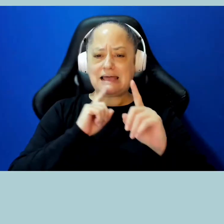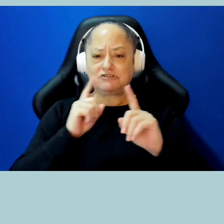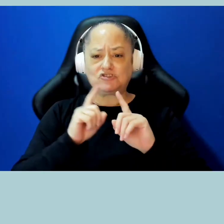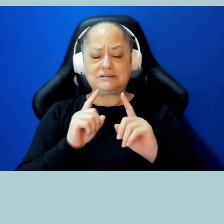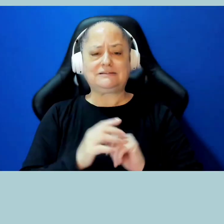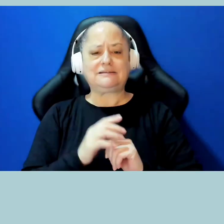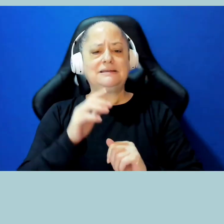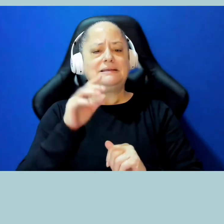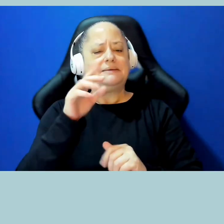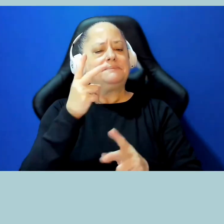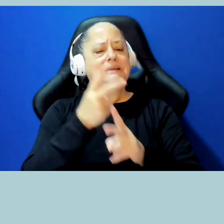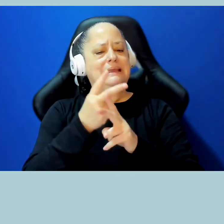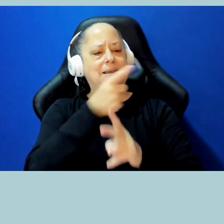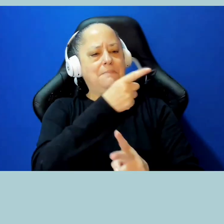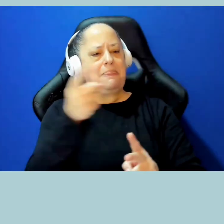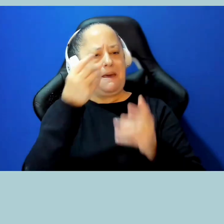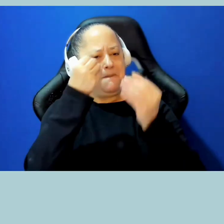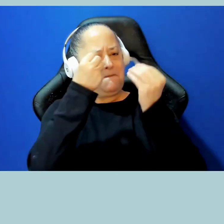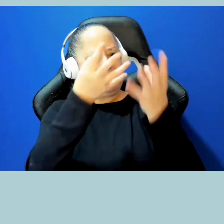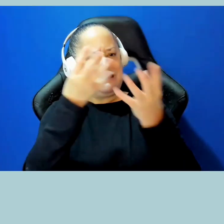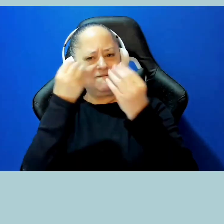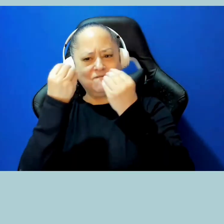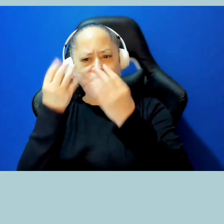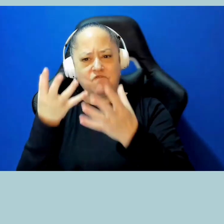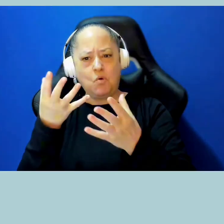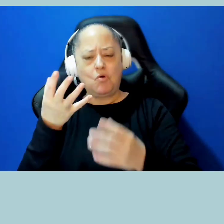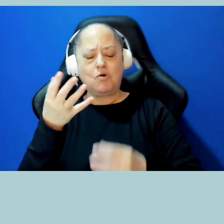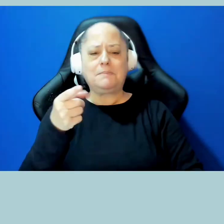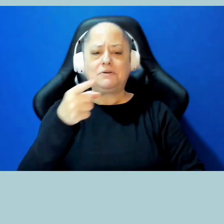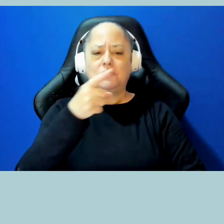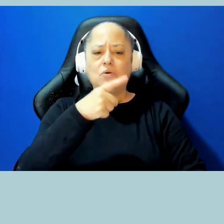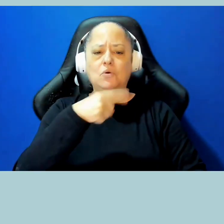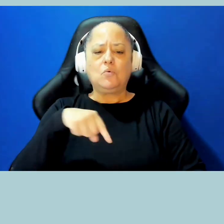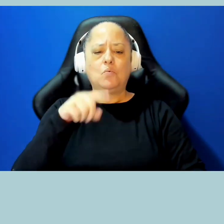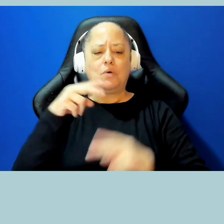them informed. I will say we do when we sit down to consider